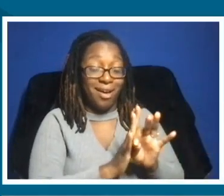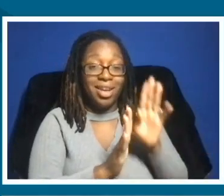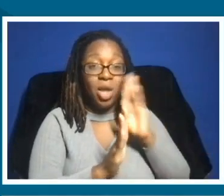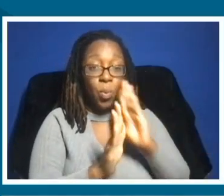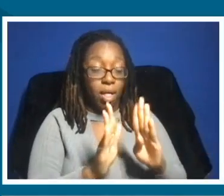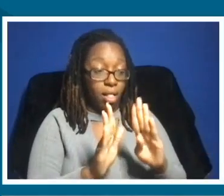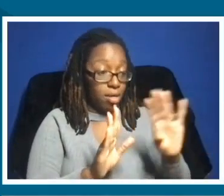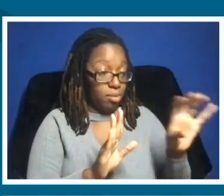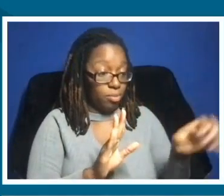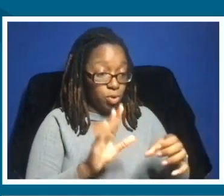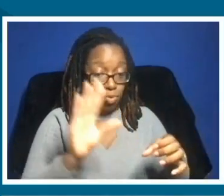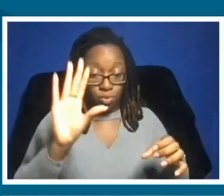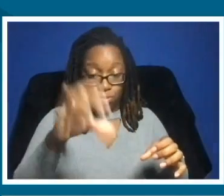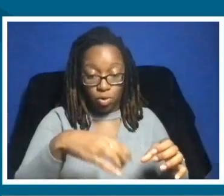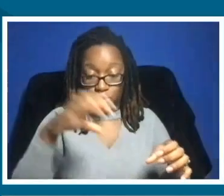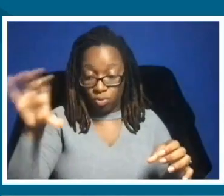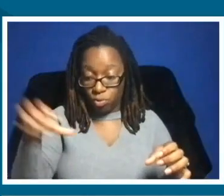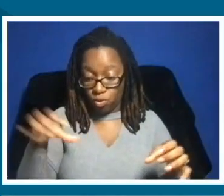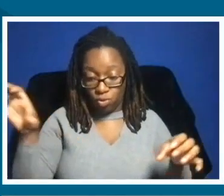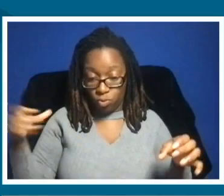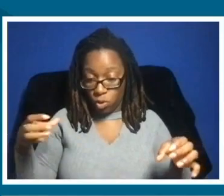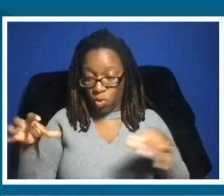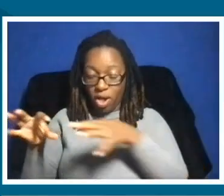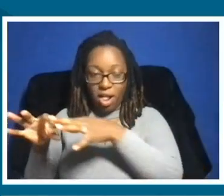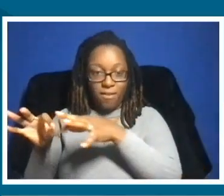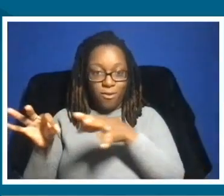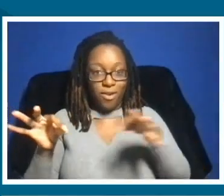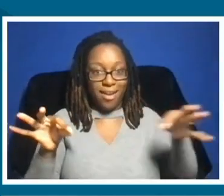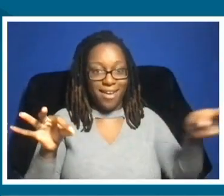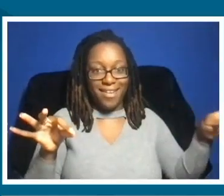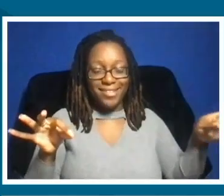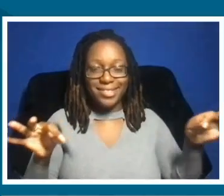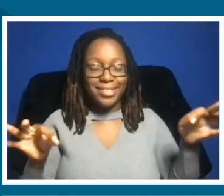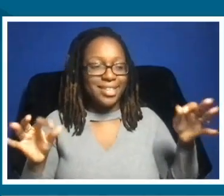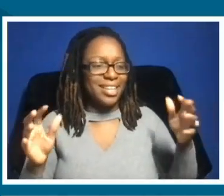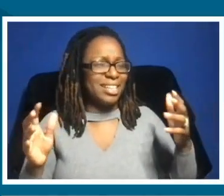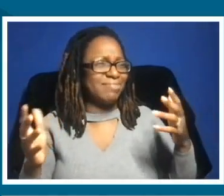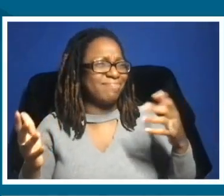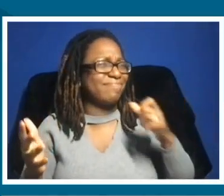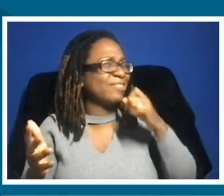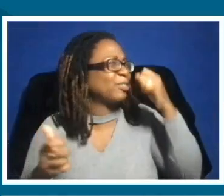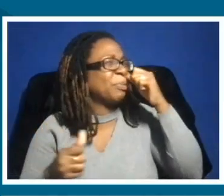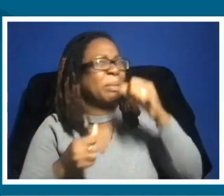and i can't remember what it was it was something about um